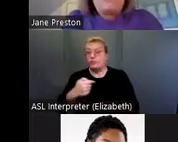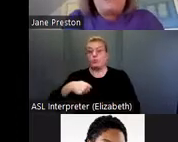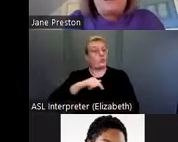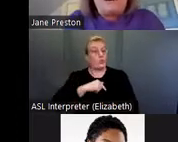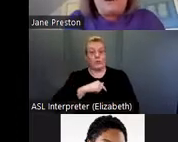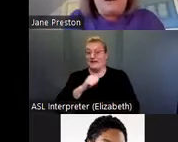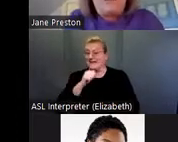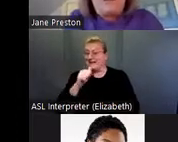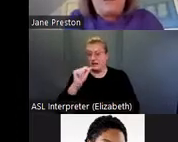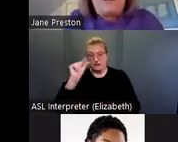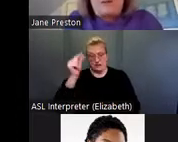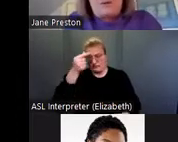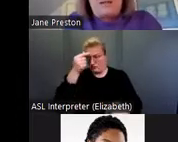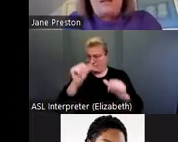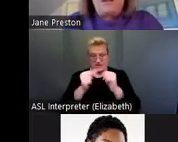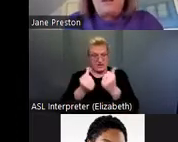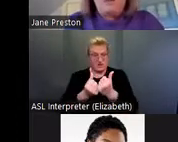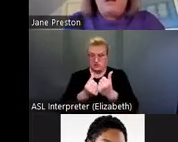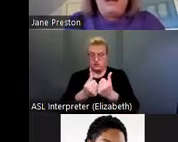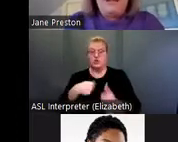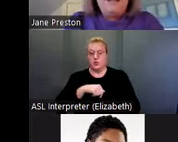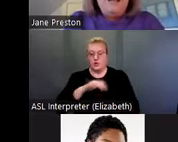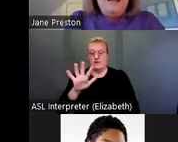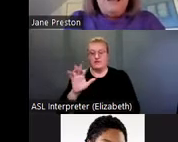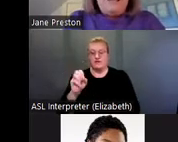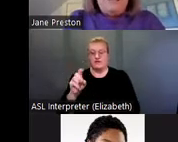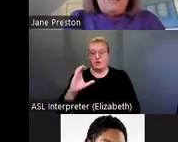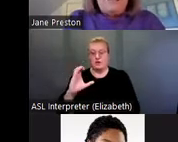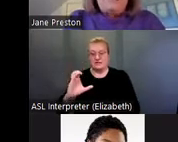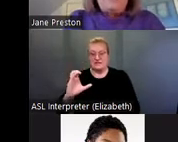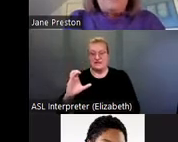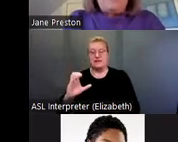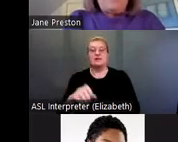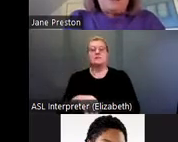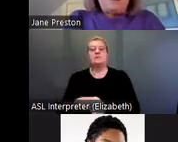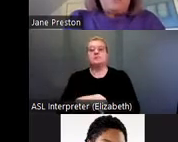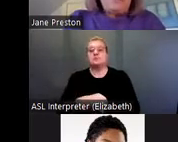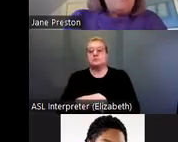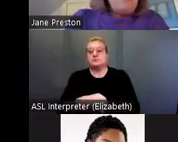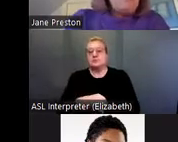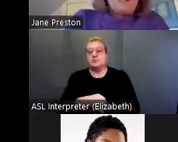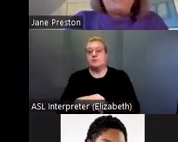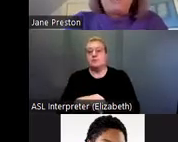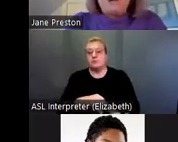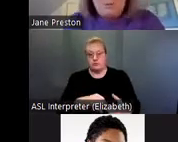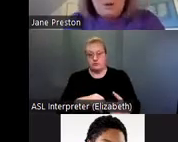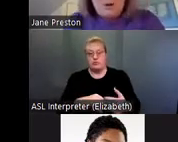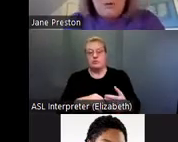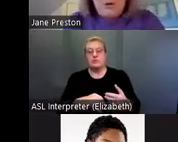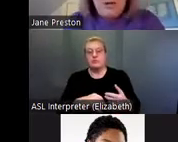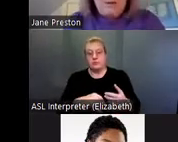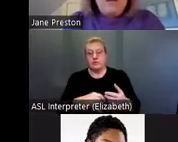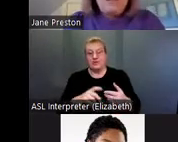We are a 501(c)(3). And so the foundation part of our name